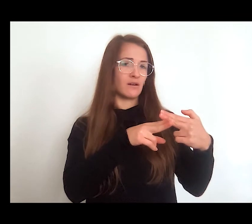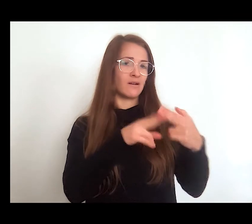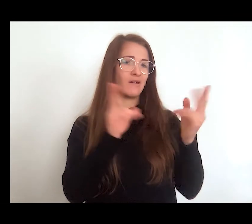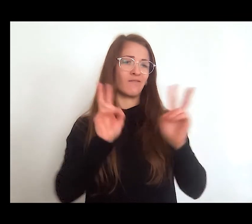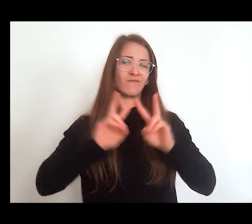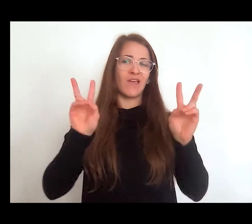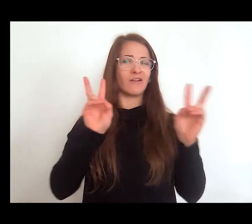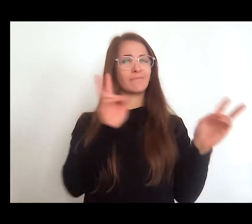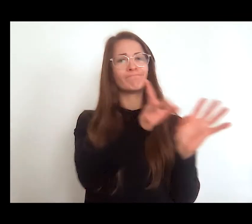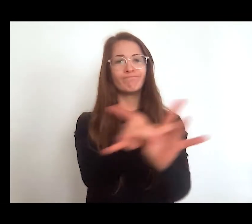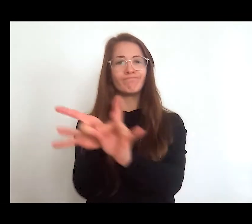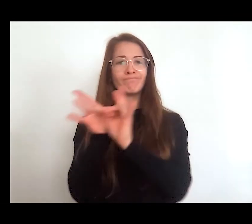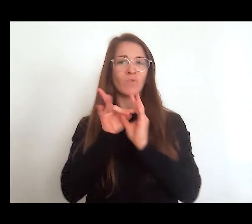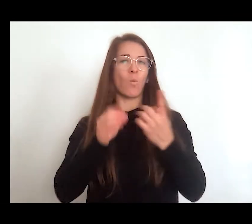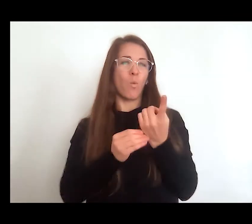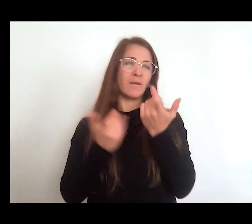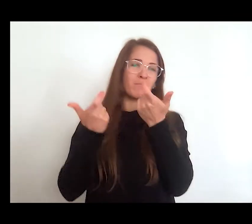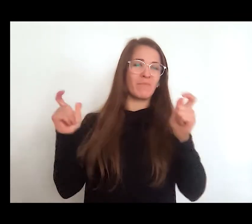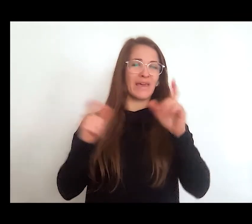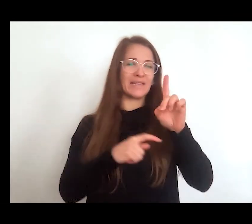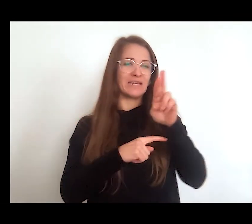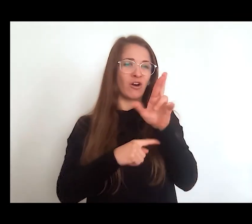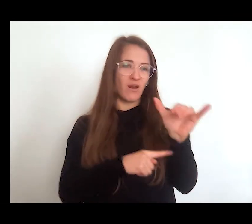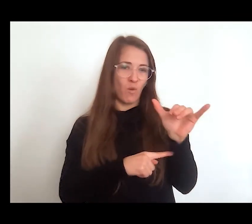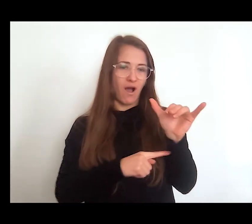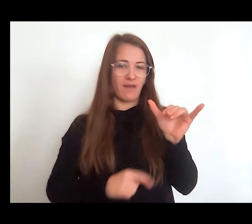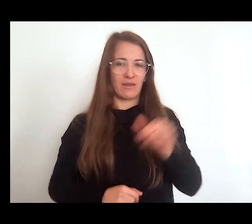DIFFERENT NAMES IT IS VERY MUCH